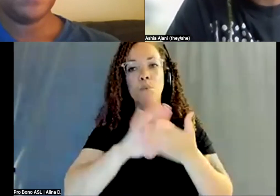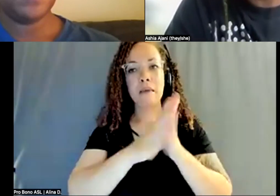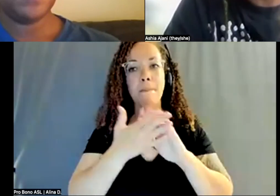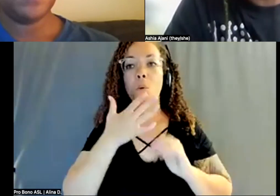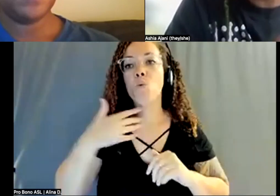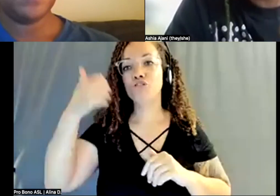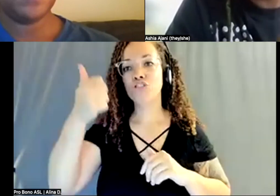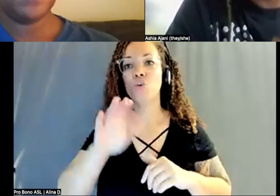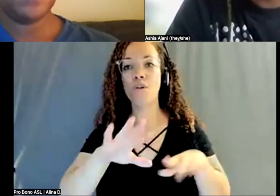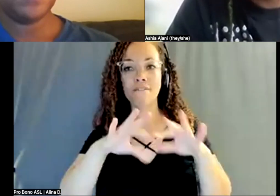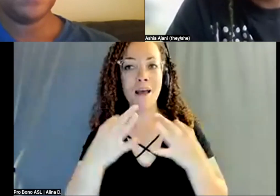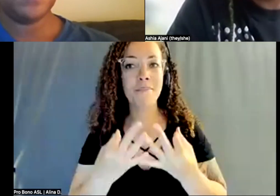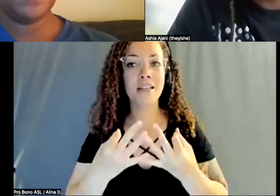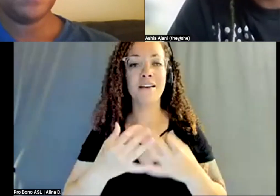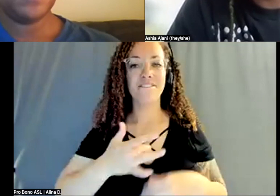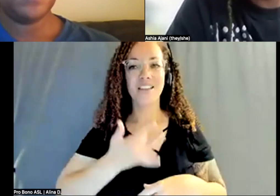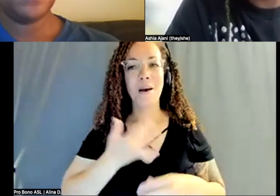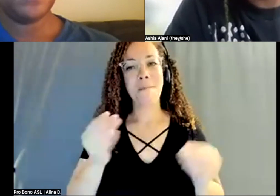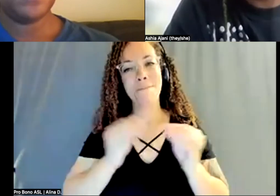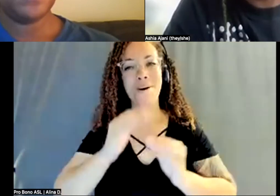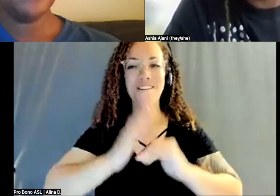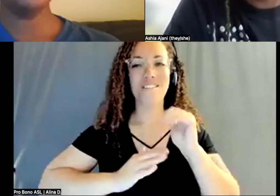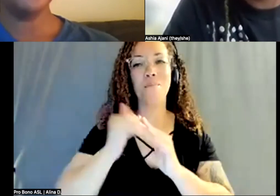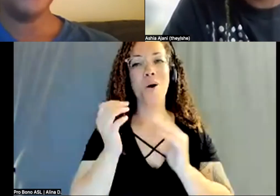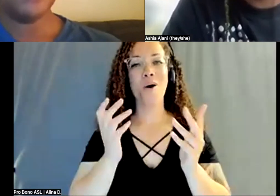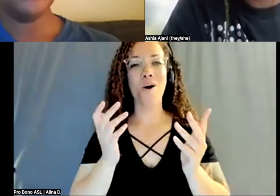members are a little bit more comfortable sharing a little bit like more of their lives with you.